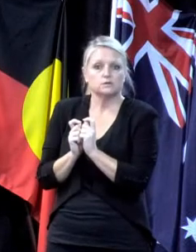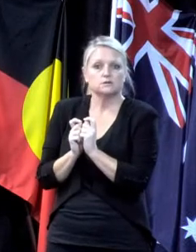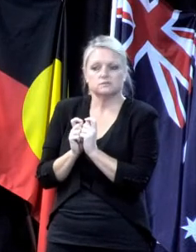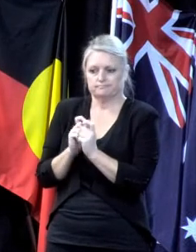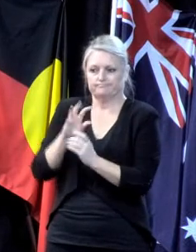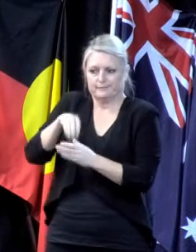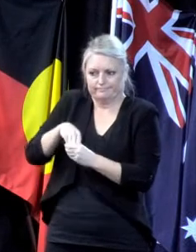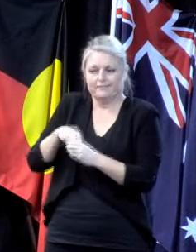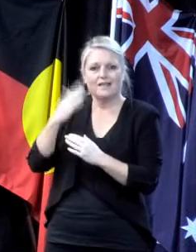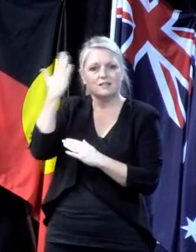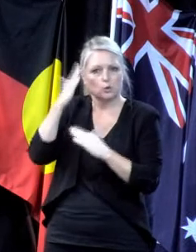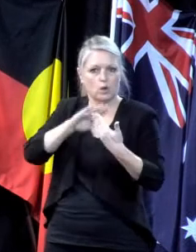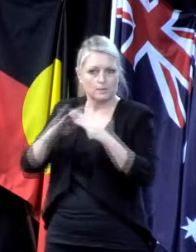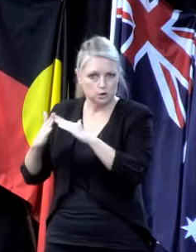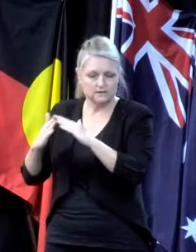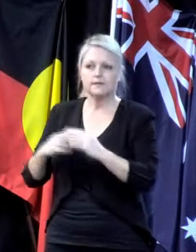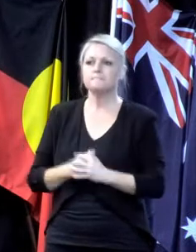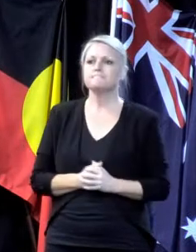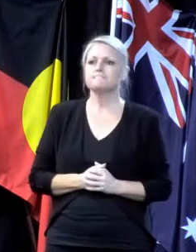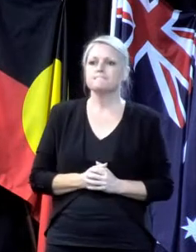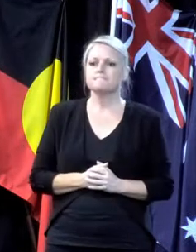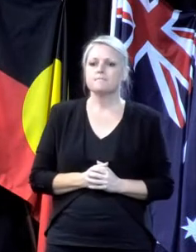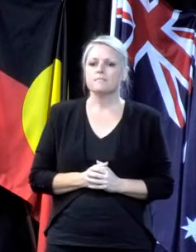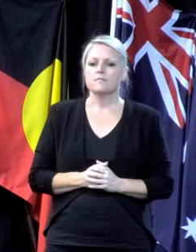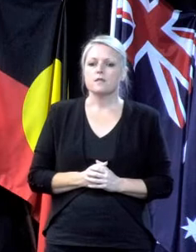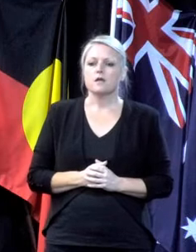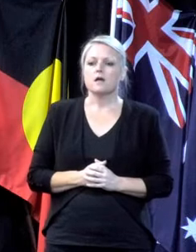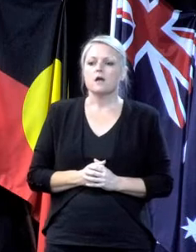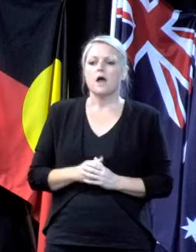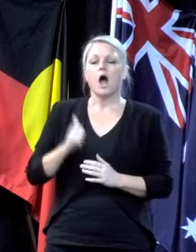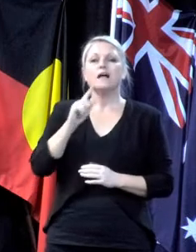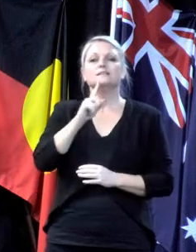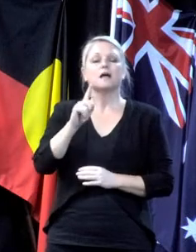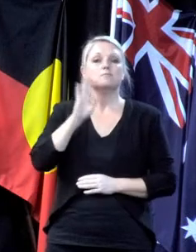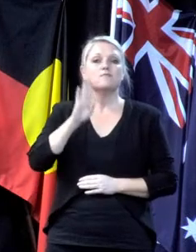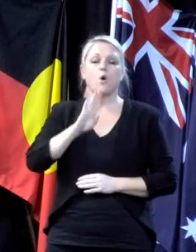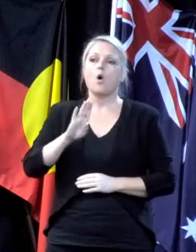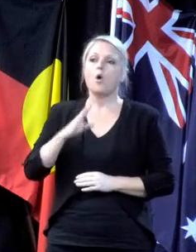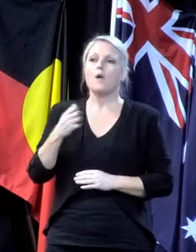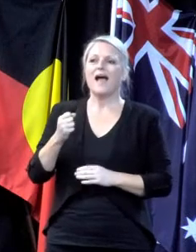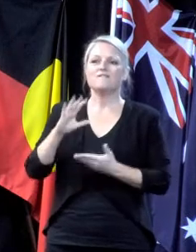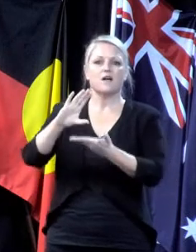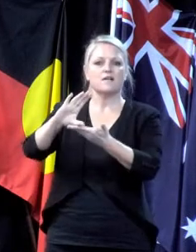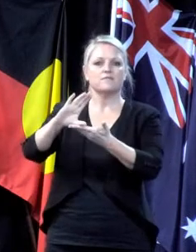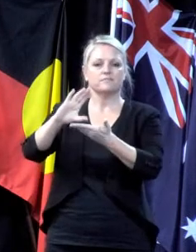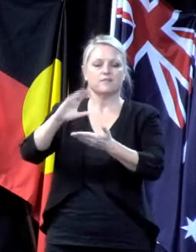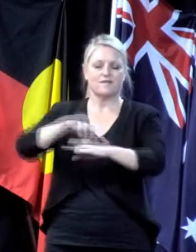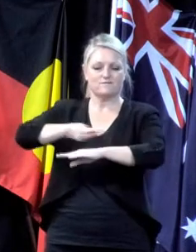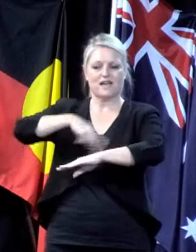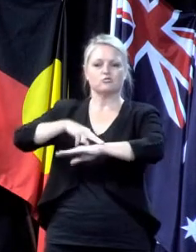So, as I mentioned previously in another question, we have the federally supported Clontarf and STARS programs.